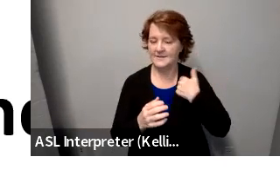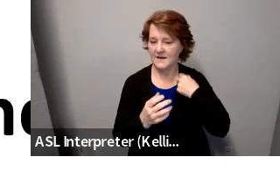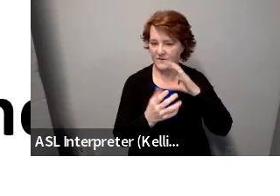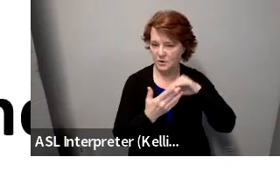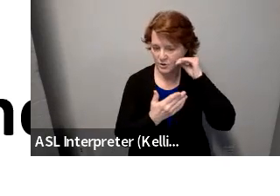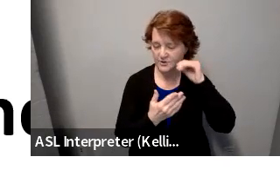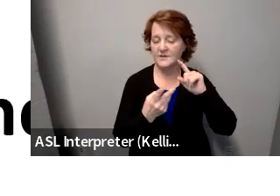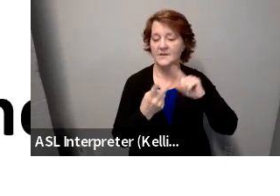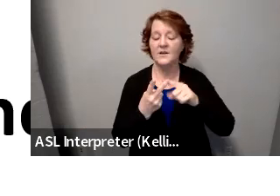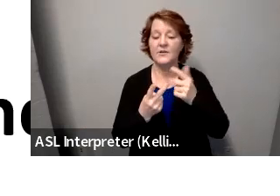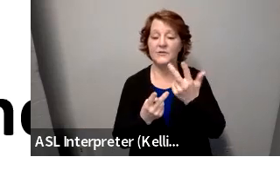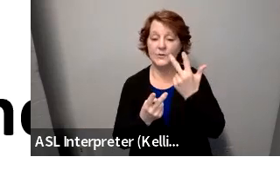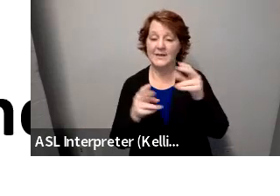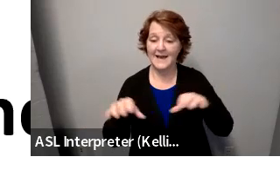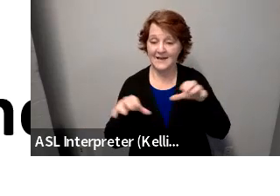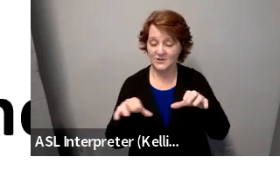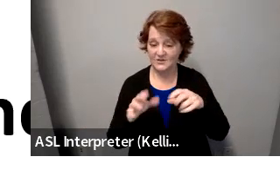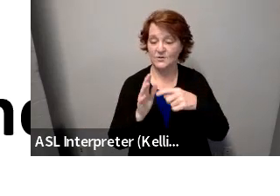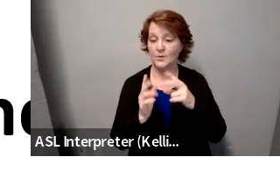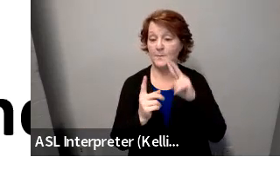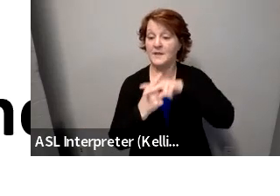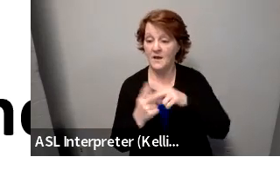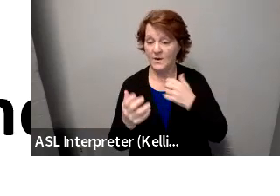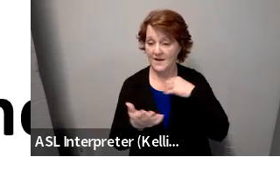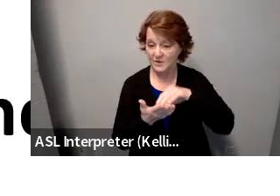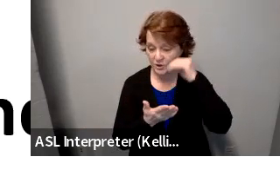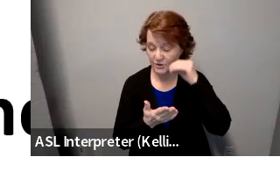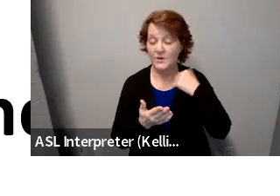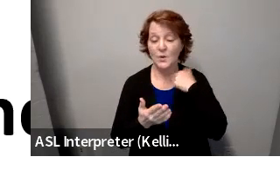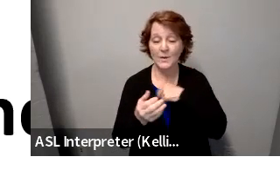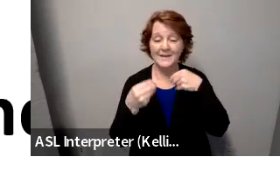conference, however, we try to chunk it up so that everyone has an experience